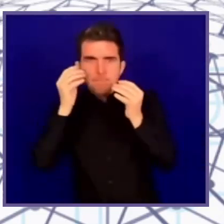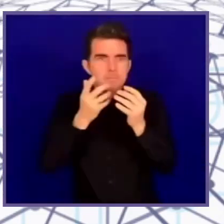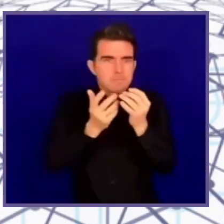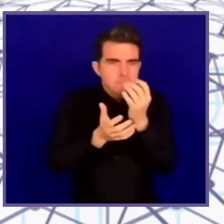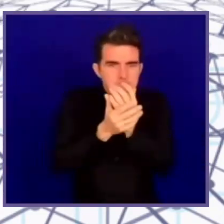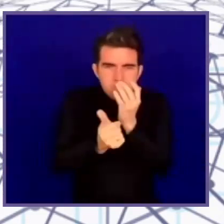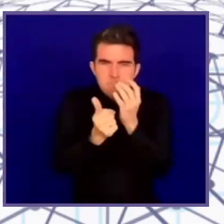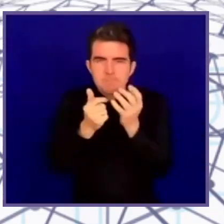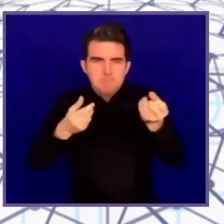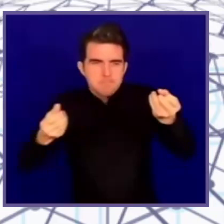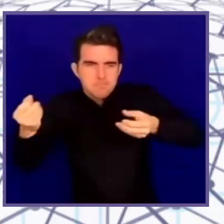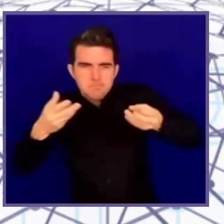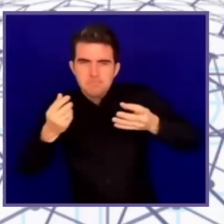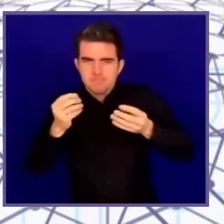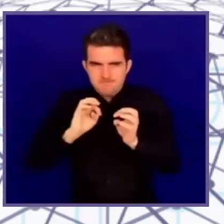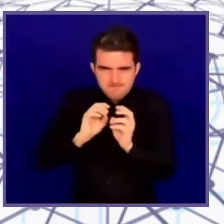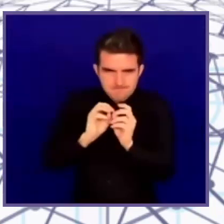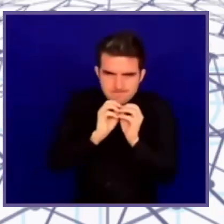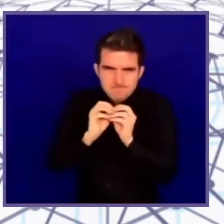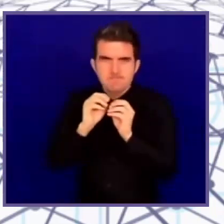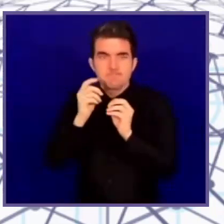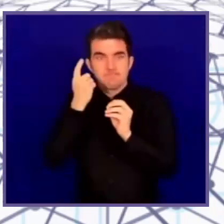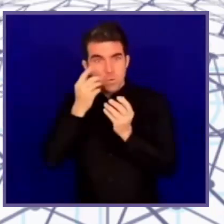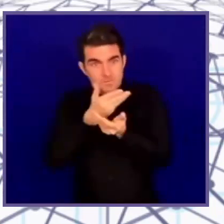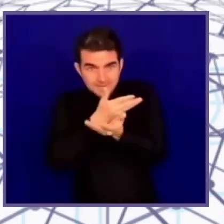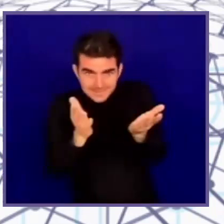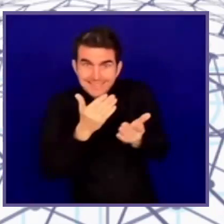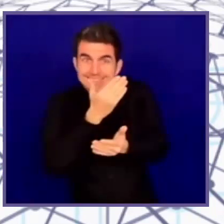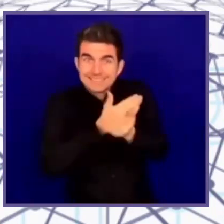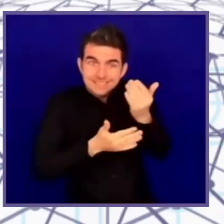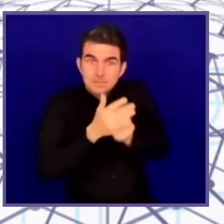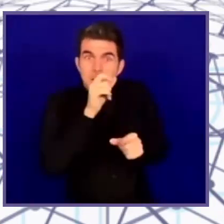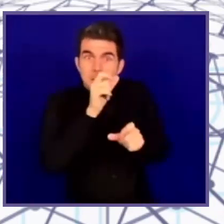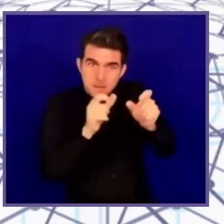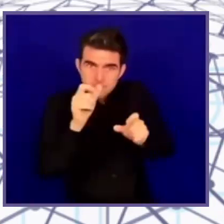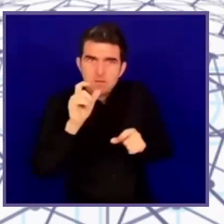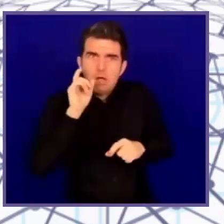So Chris talked about partnering with the communities to design solutions to real problems.